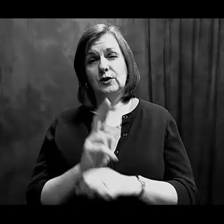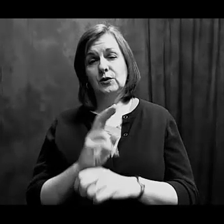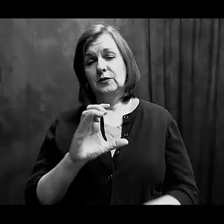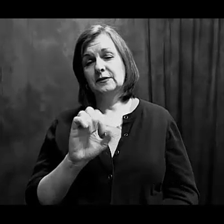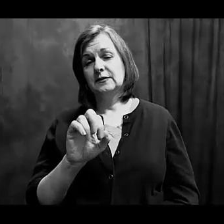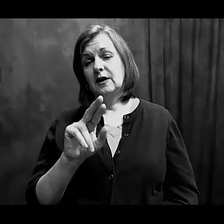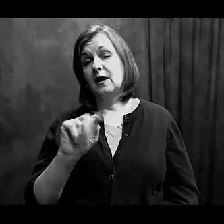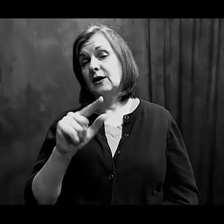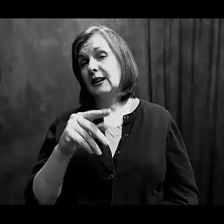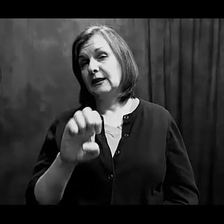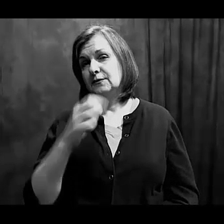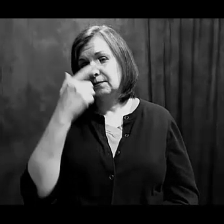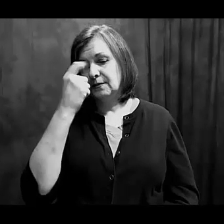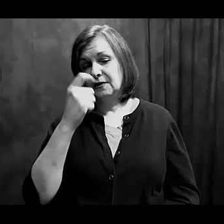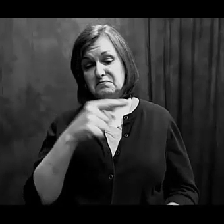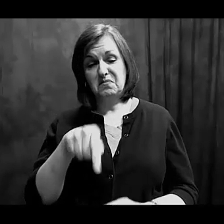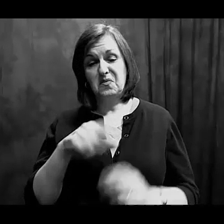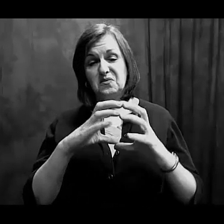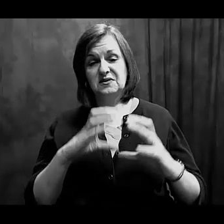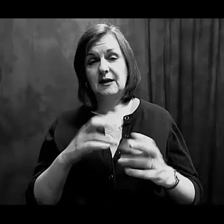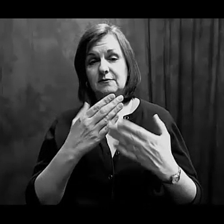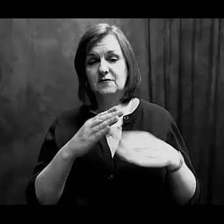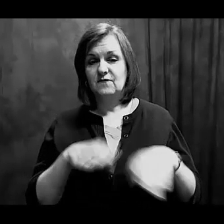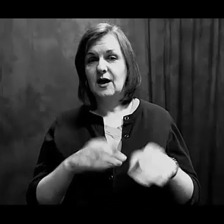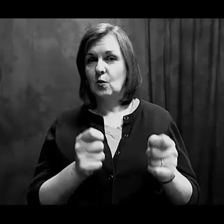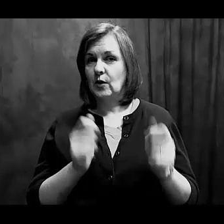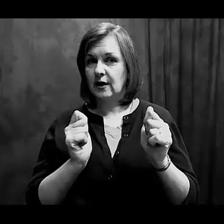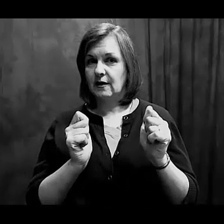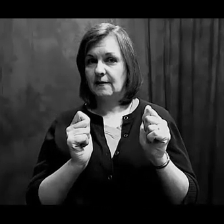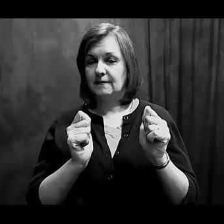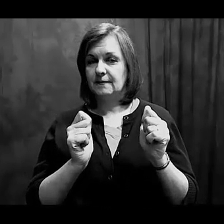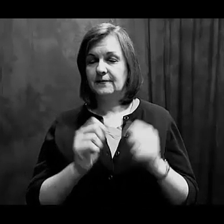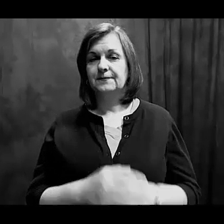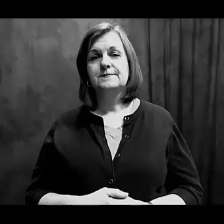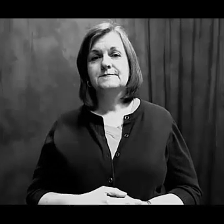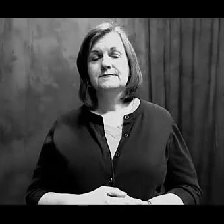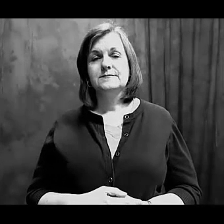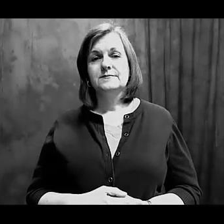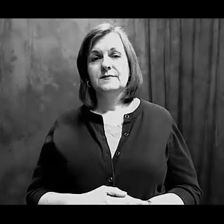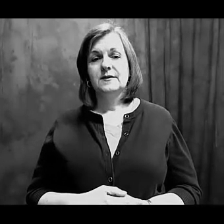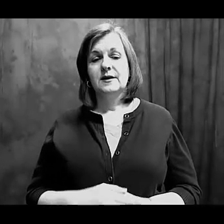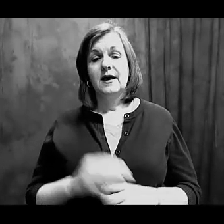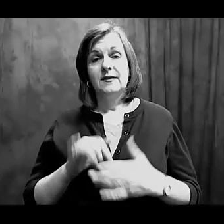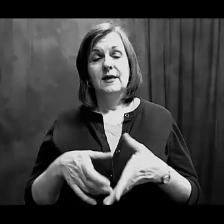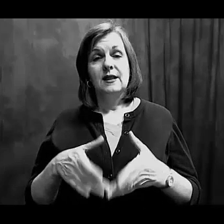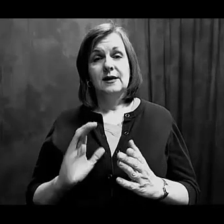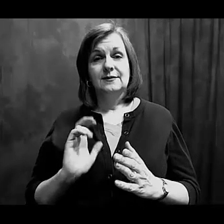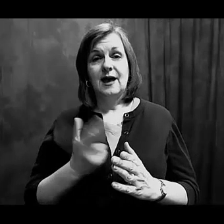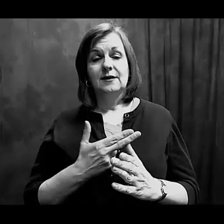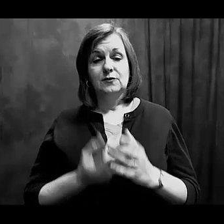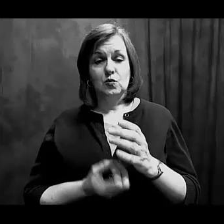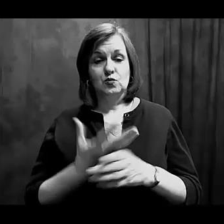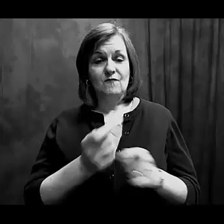so we're looking at hardening that cartilage and so when we look at having this cartilage